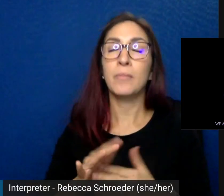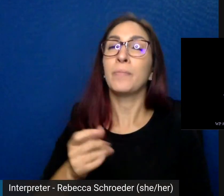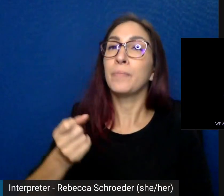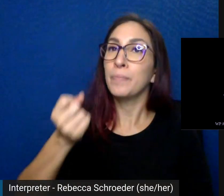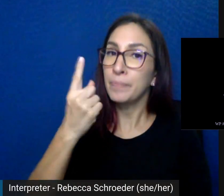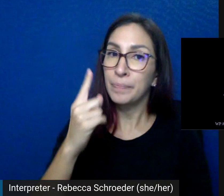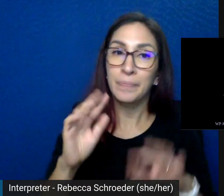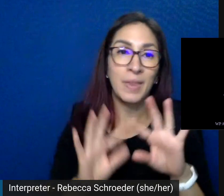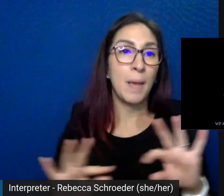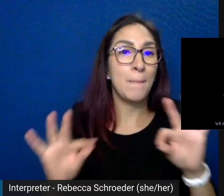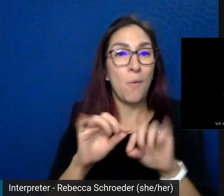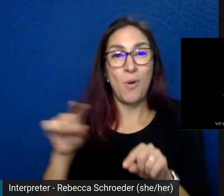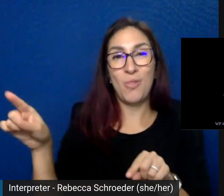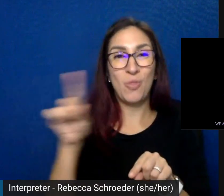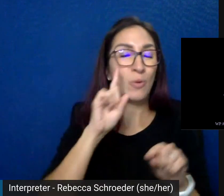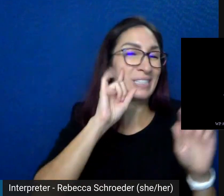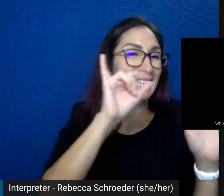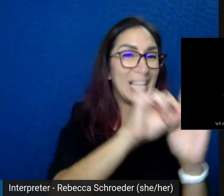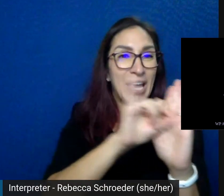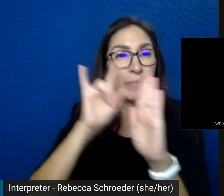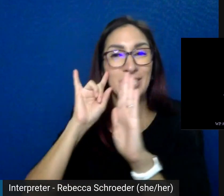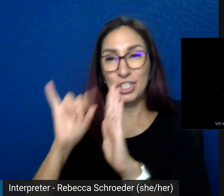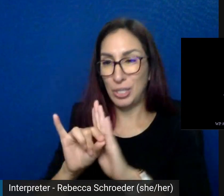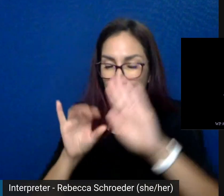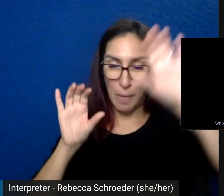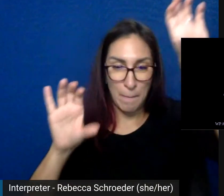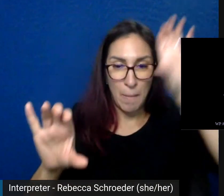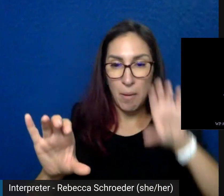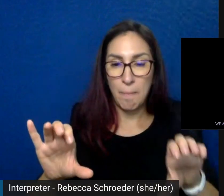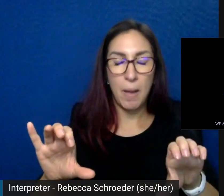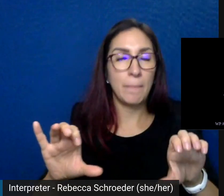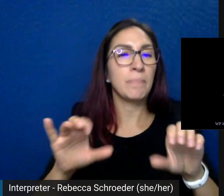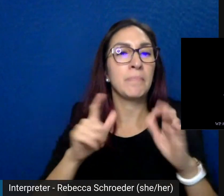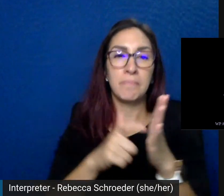That means add something called alt text to the images.